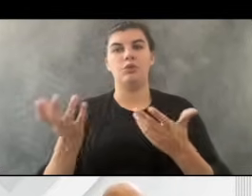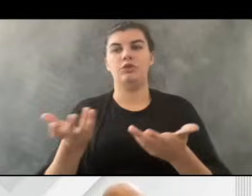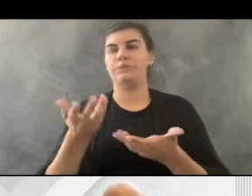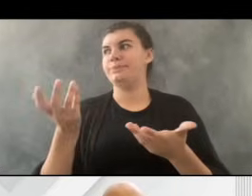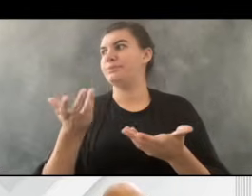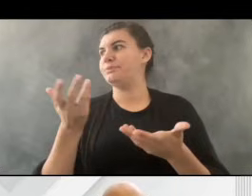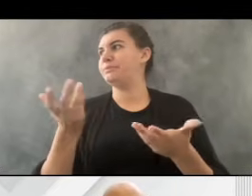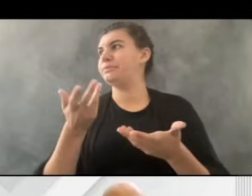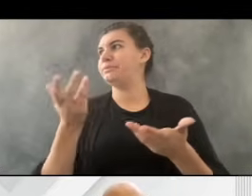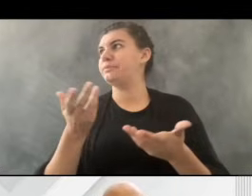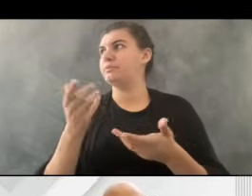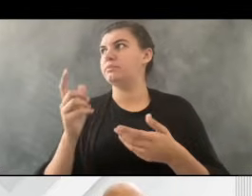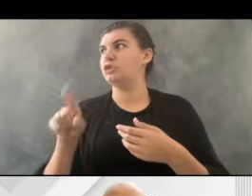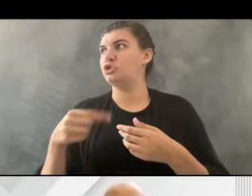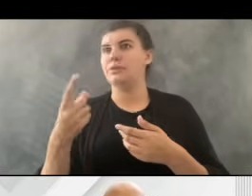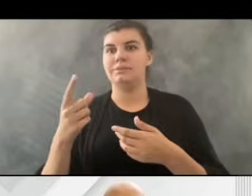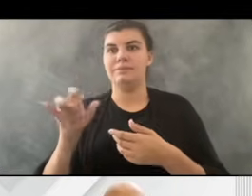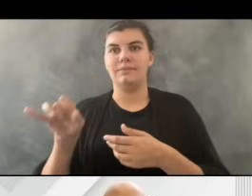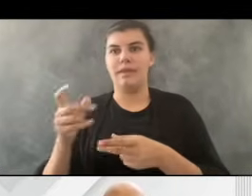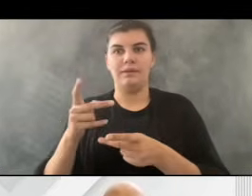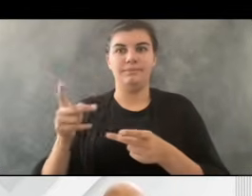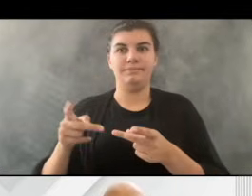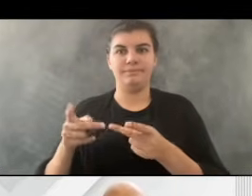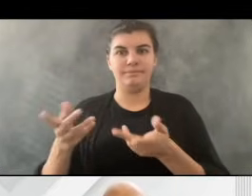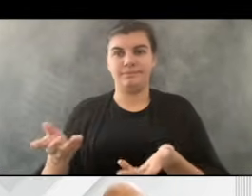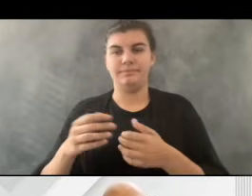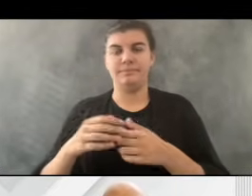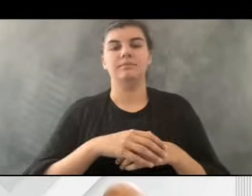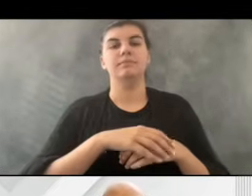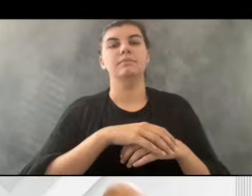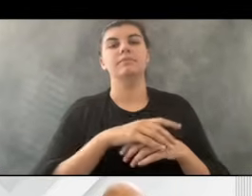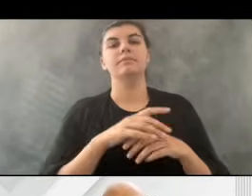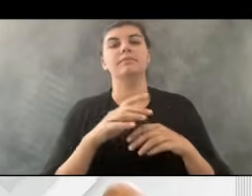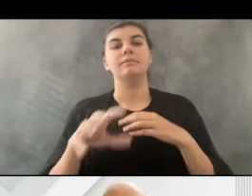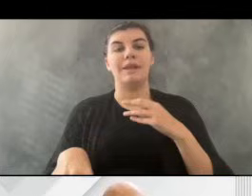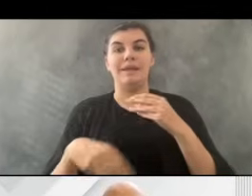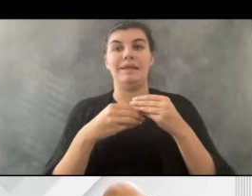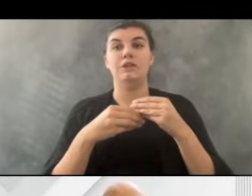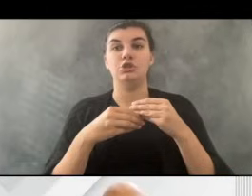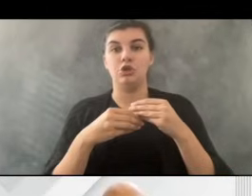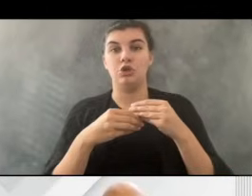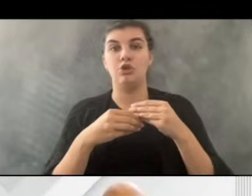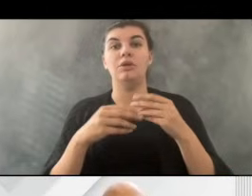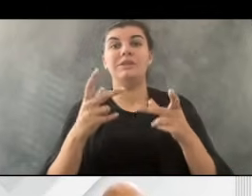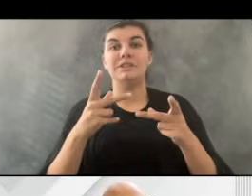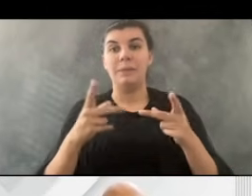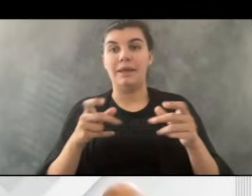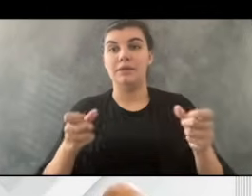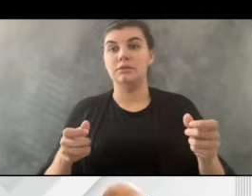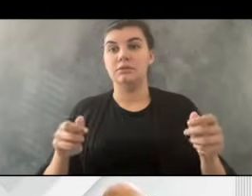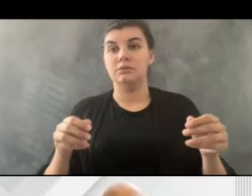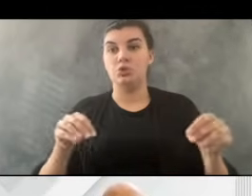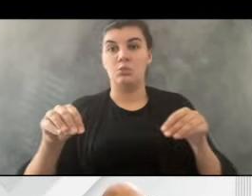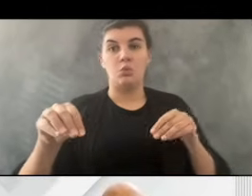just where it's located. Additional maneuvering space is required complying with either